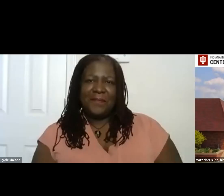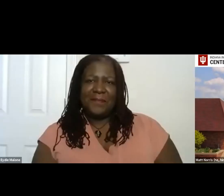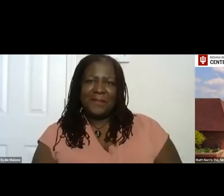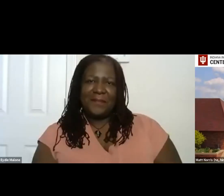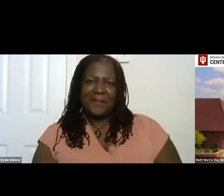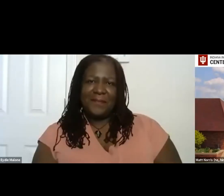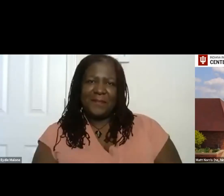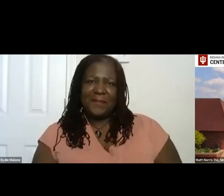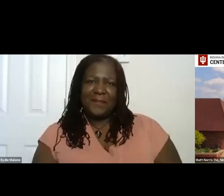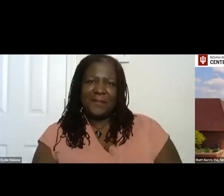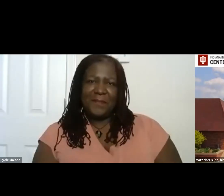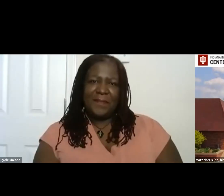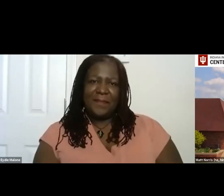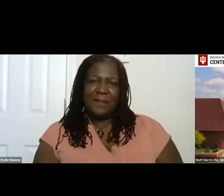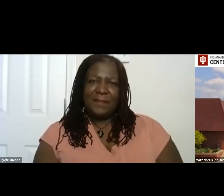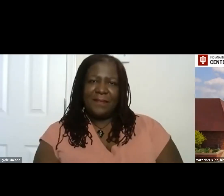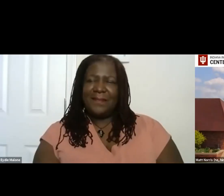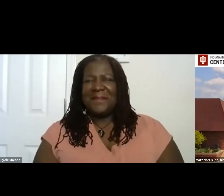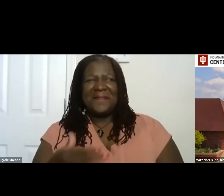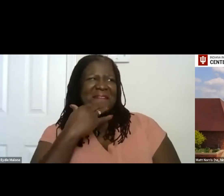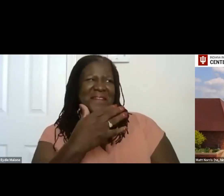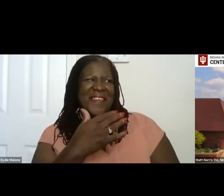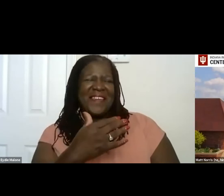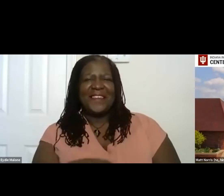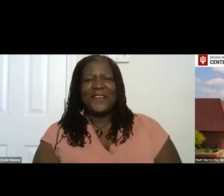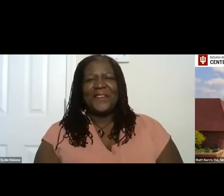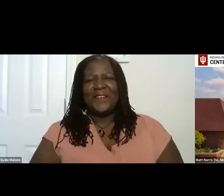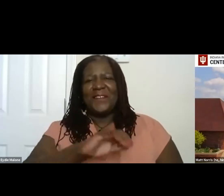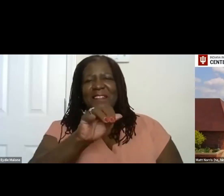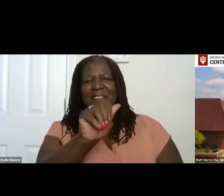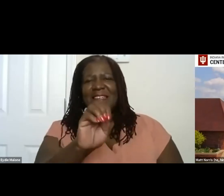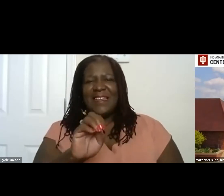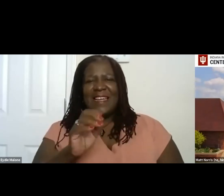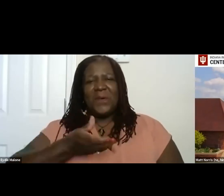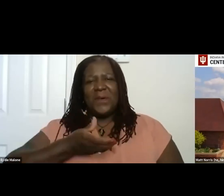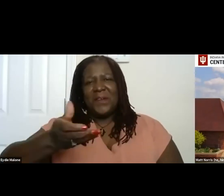Thank you, Jae Chul. And now I would like to introduce Peggy Holtz, who